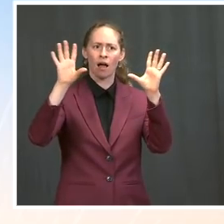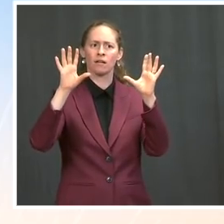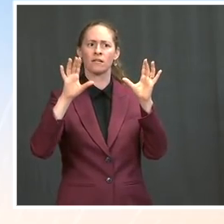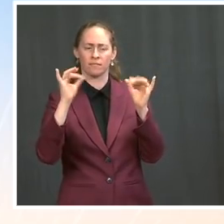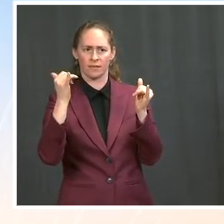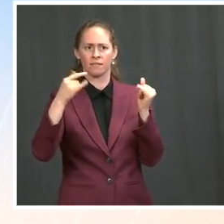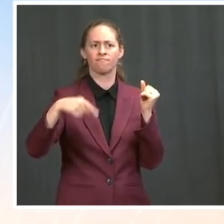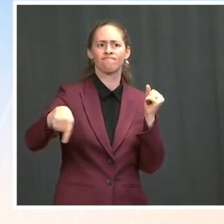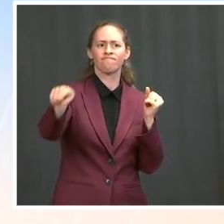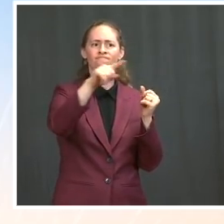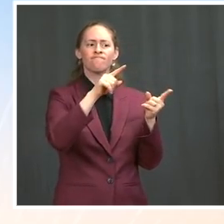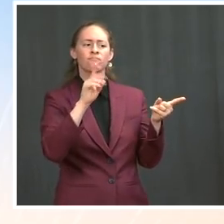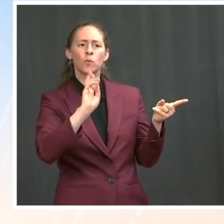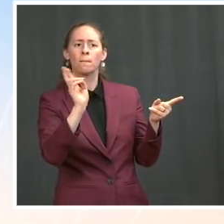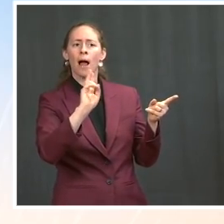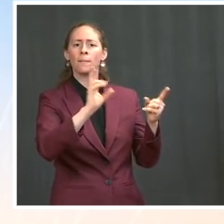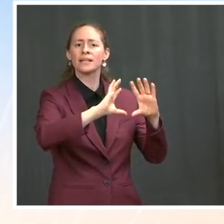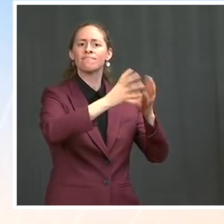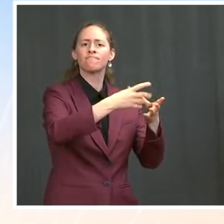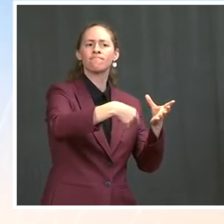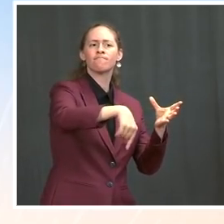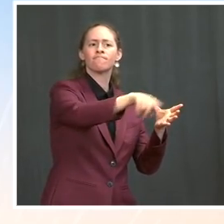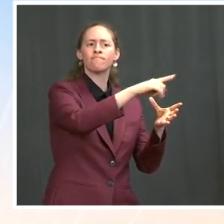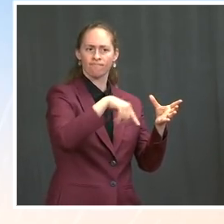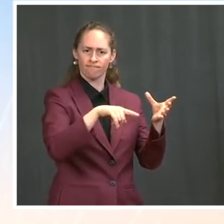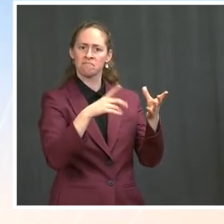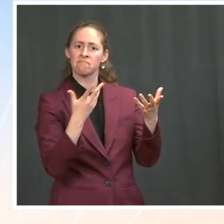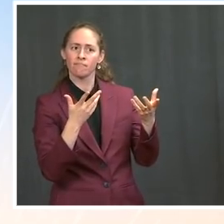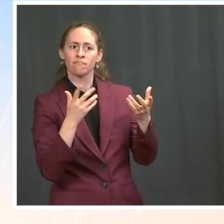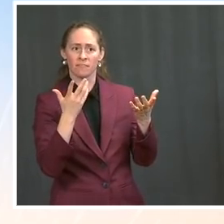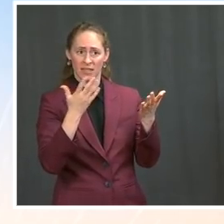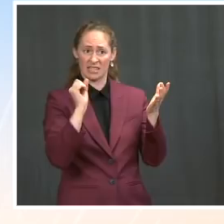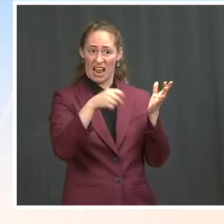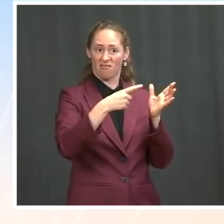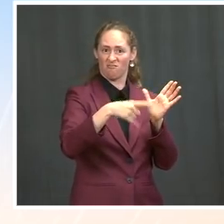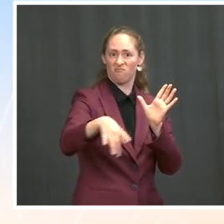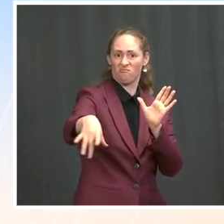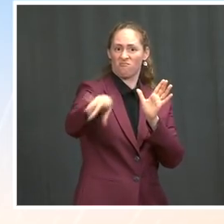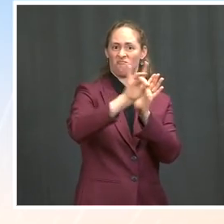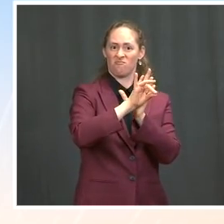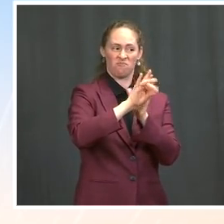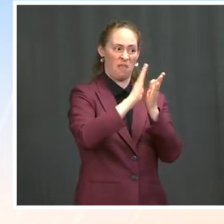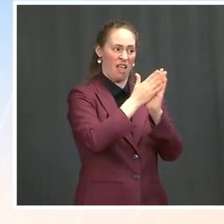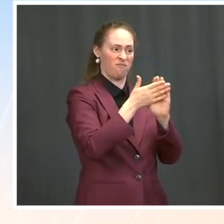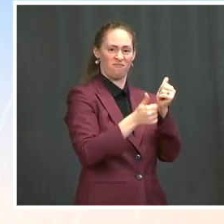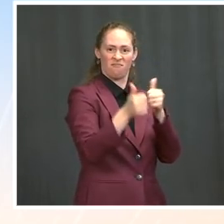and could actually be elected to office? And then I have a second question. Ms. Psaki: Well, I'm not going to label people